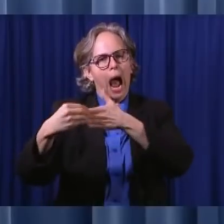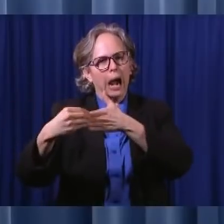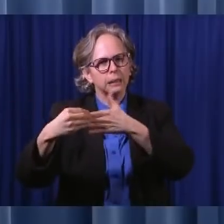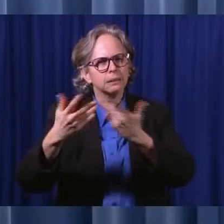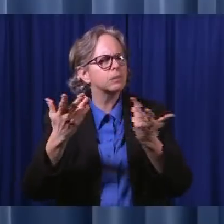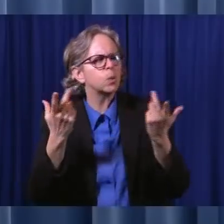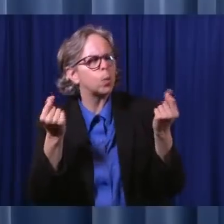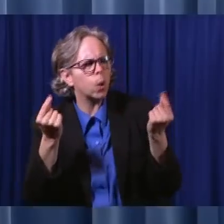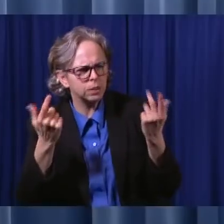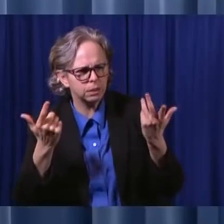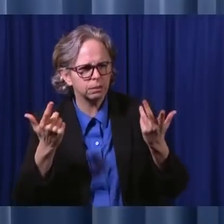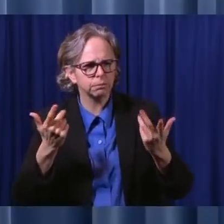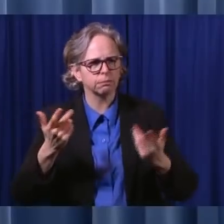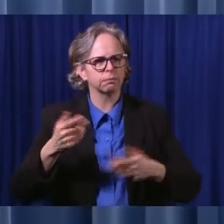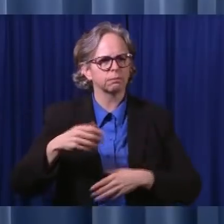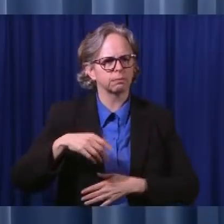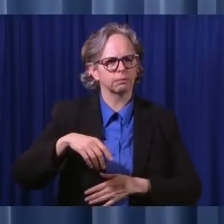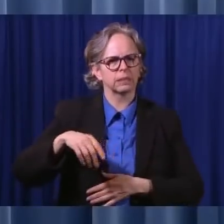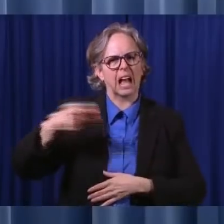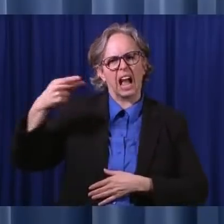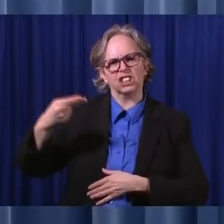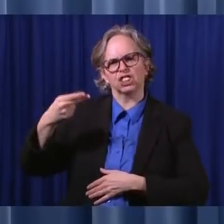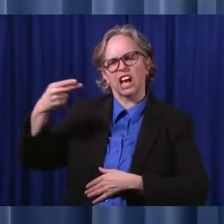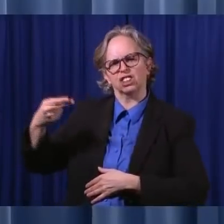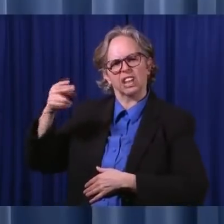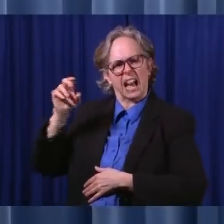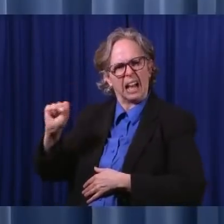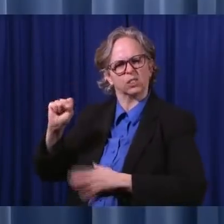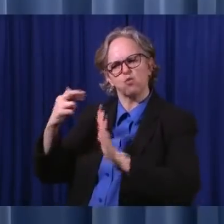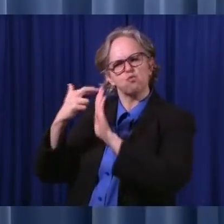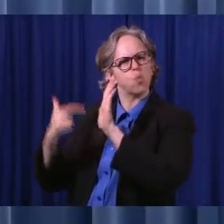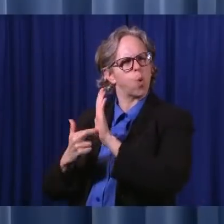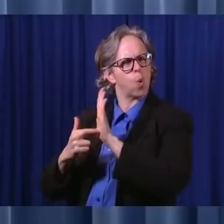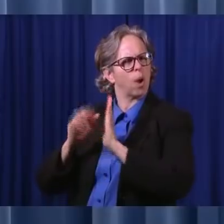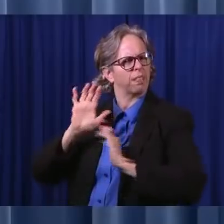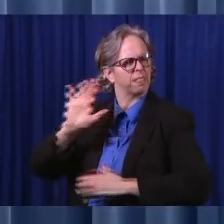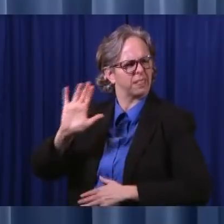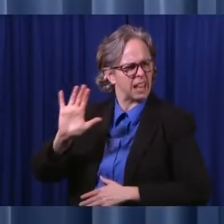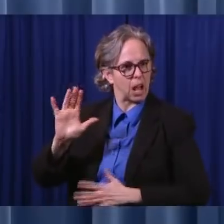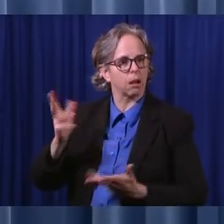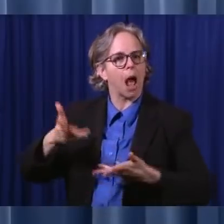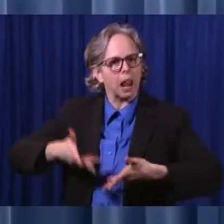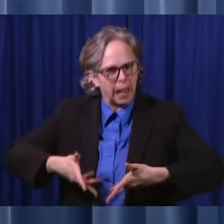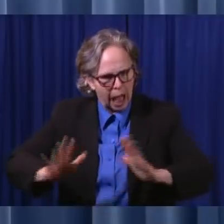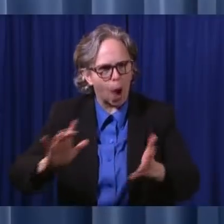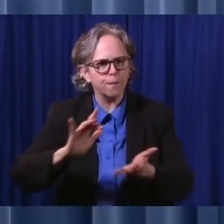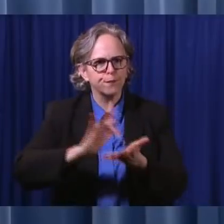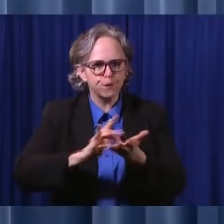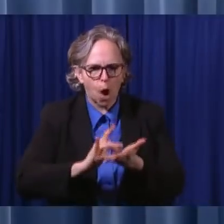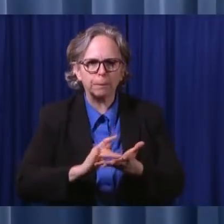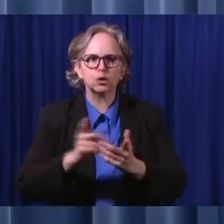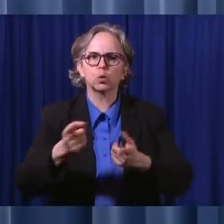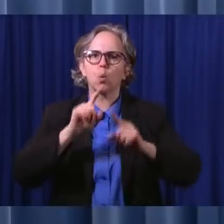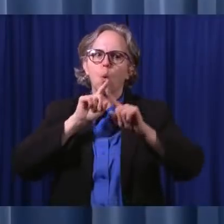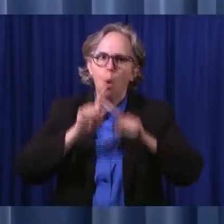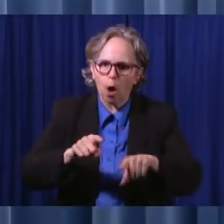ROLLS CAN BE IN REGARD TO TESTING FOR COVID-19. ASK THEY'RE CLARIFYING THE RULES AND